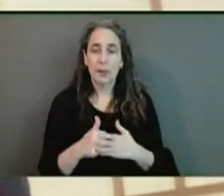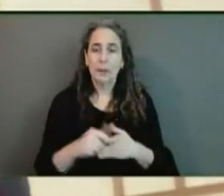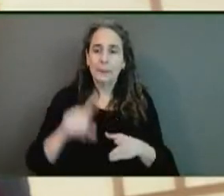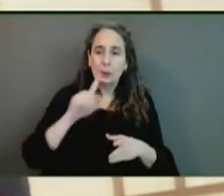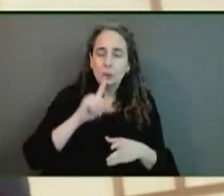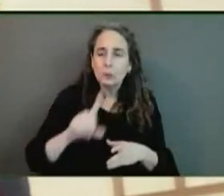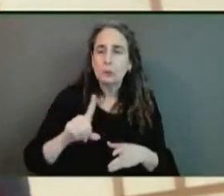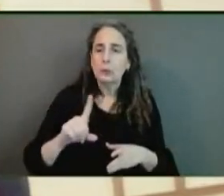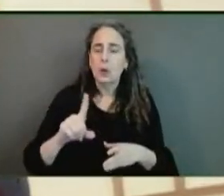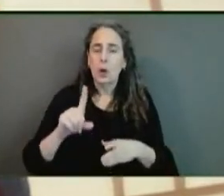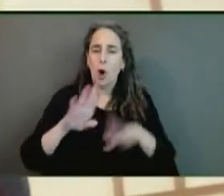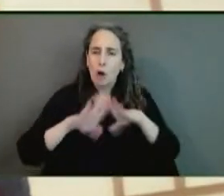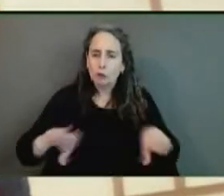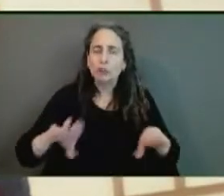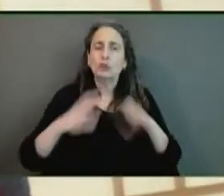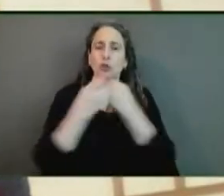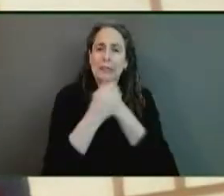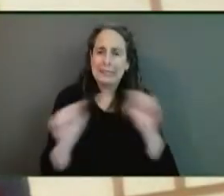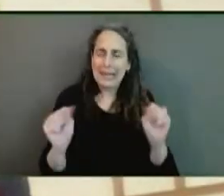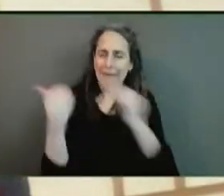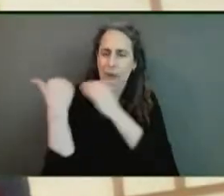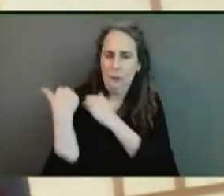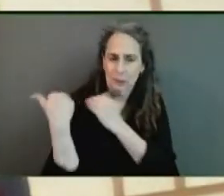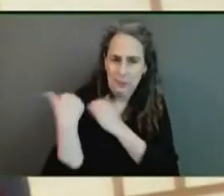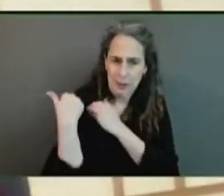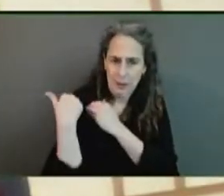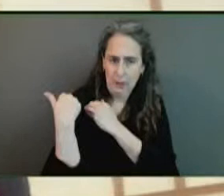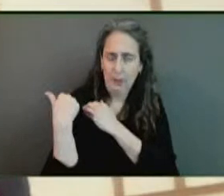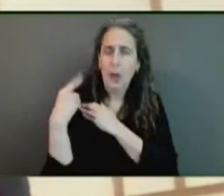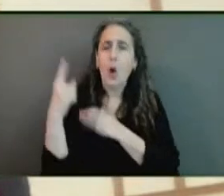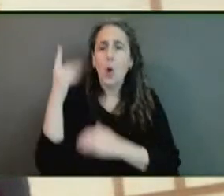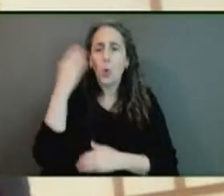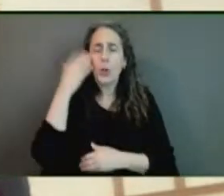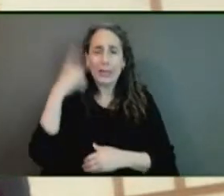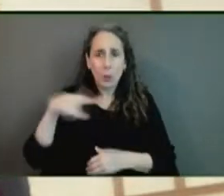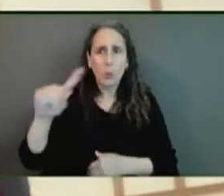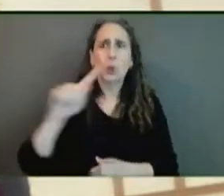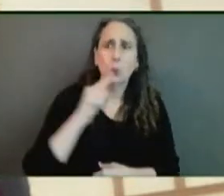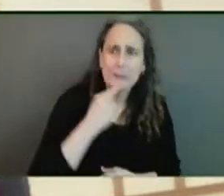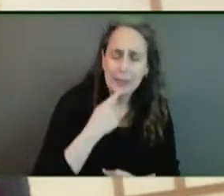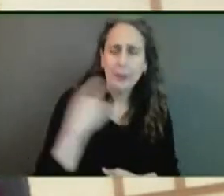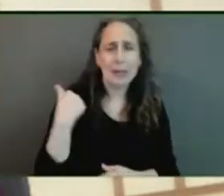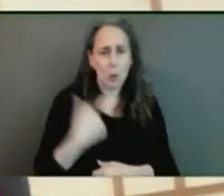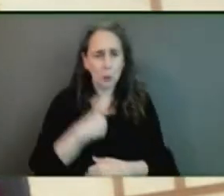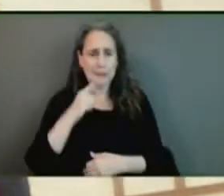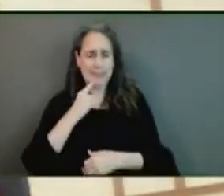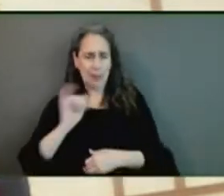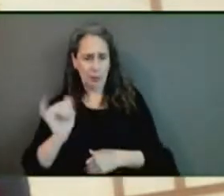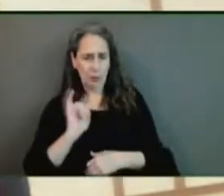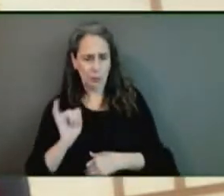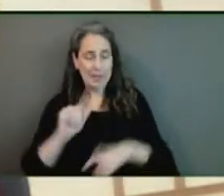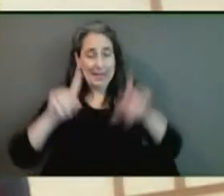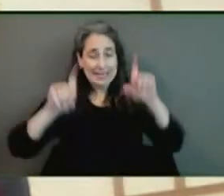point, um, making sure that our Children are safe as a joint responsibility. We take our size